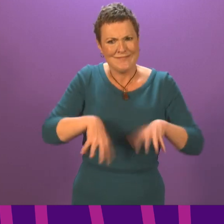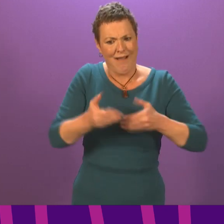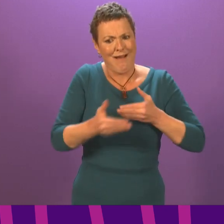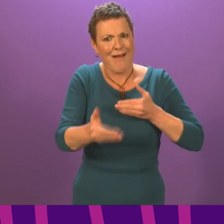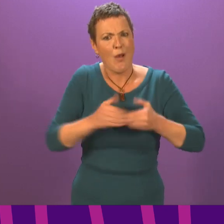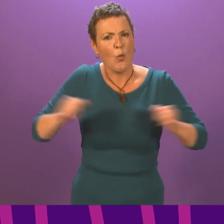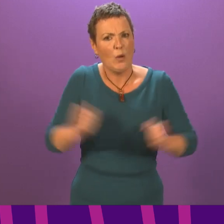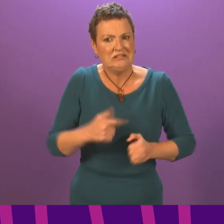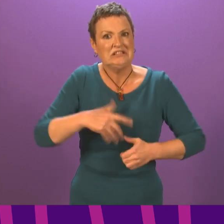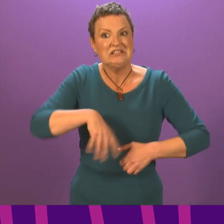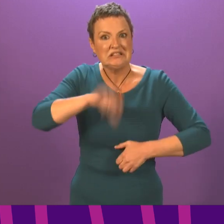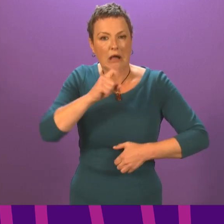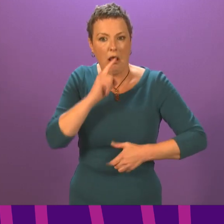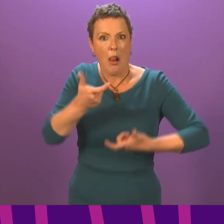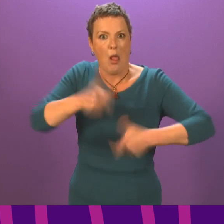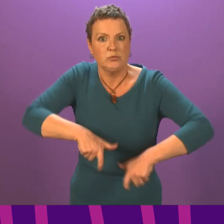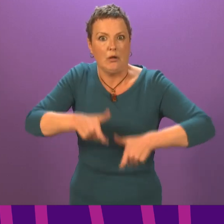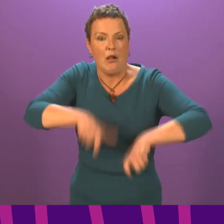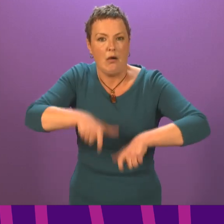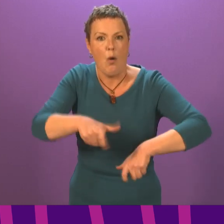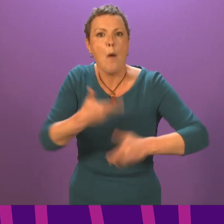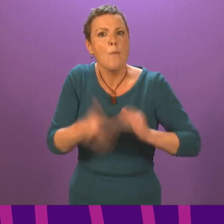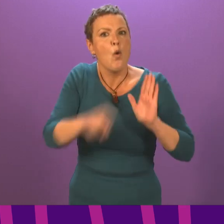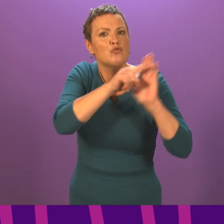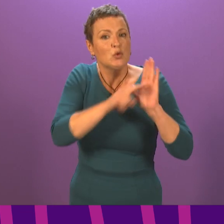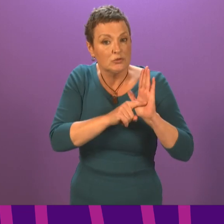However, I know that that brings no comfort to those who are directly affected, so it